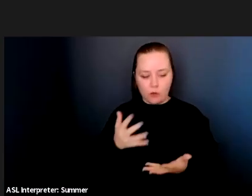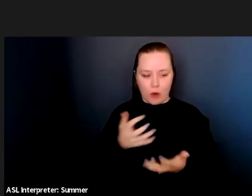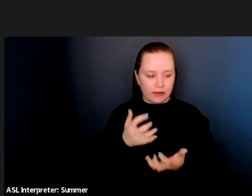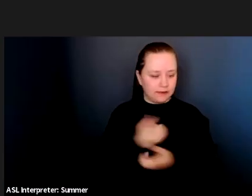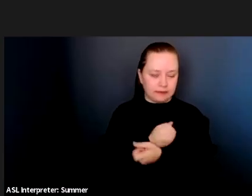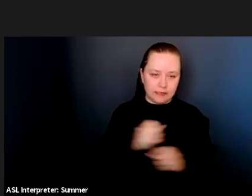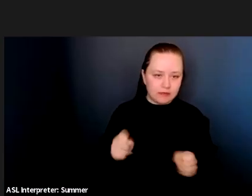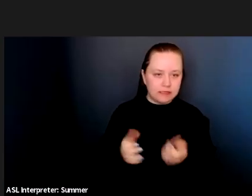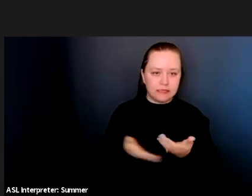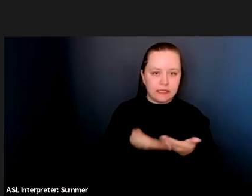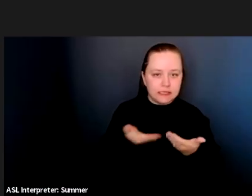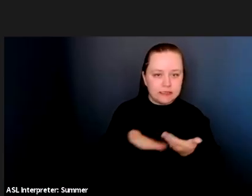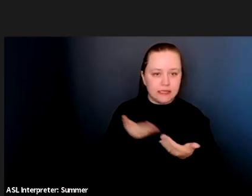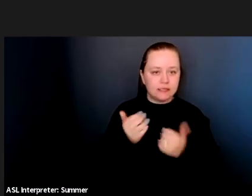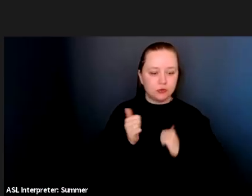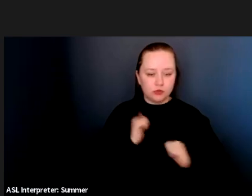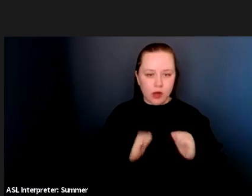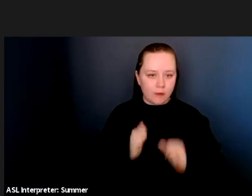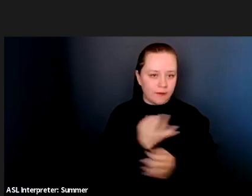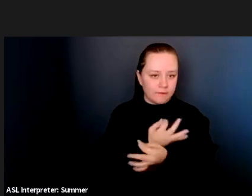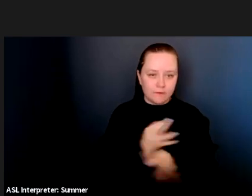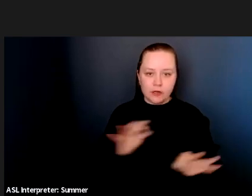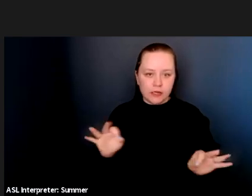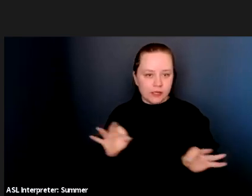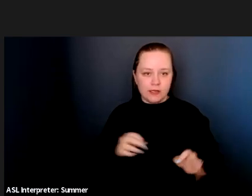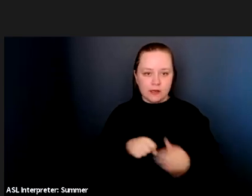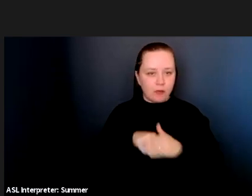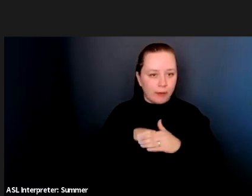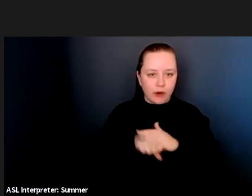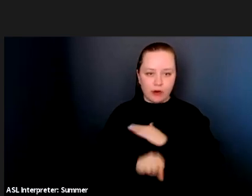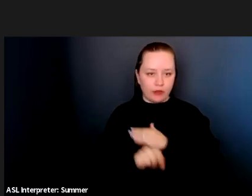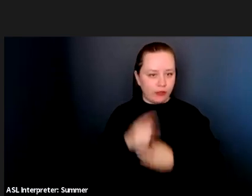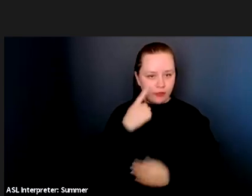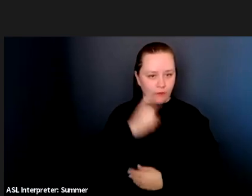most drama-free birth for my child.